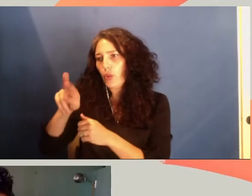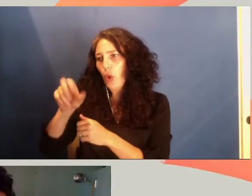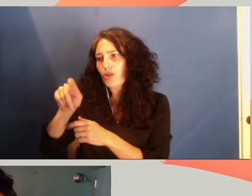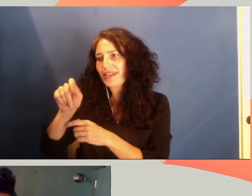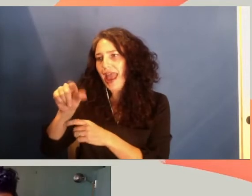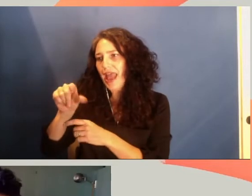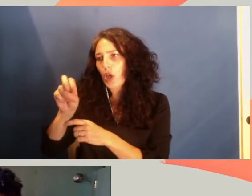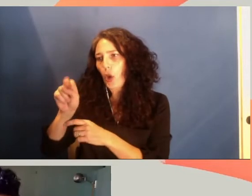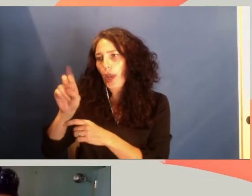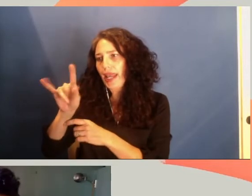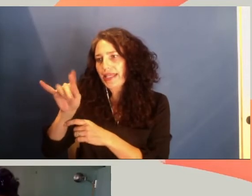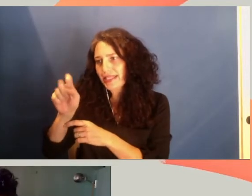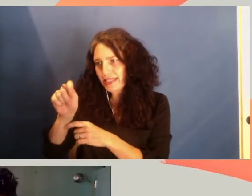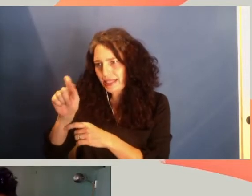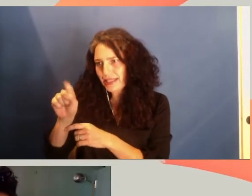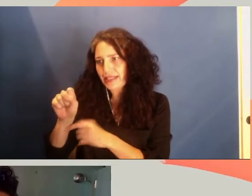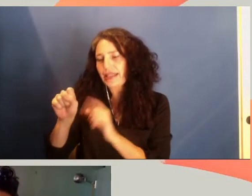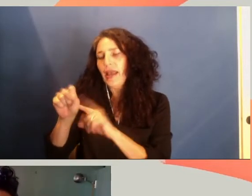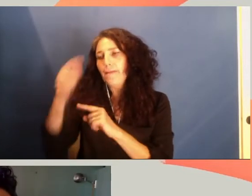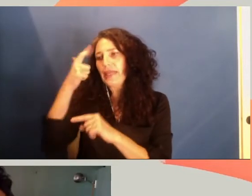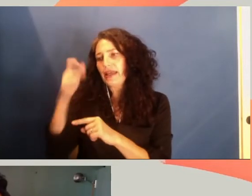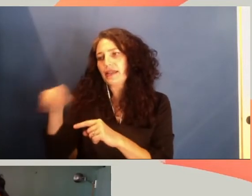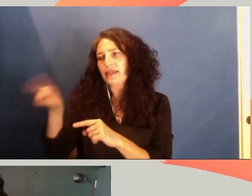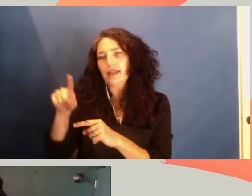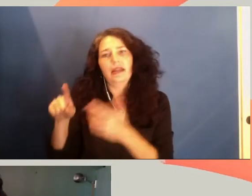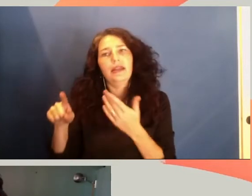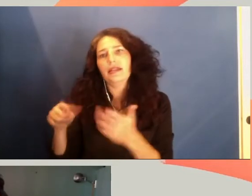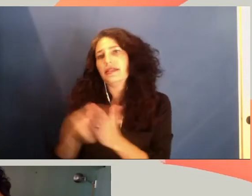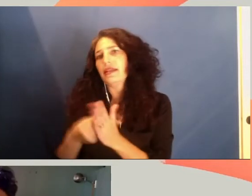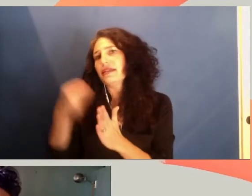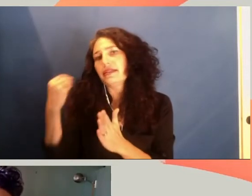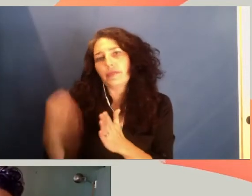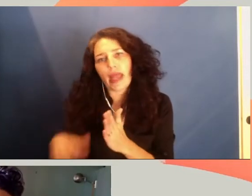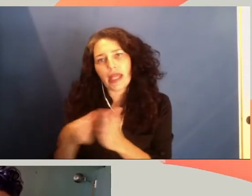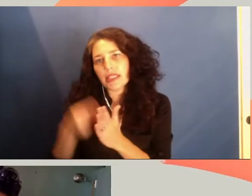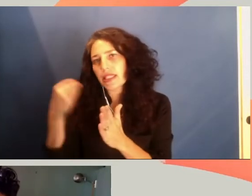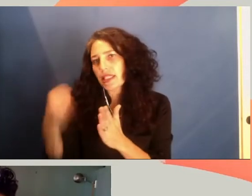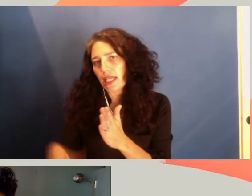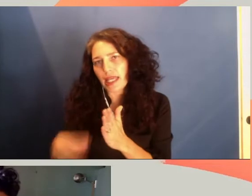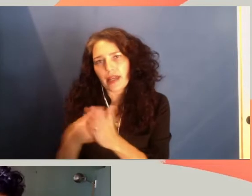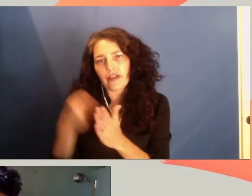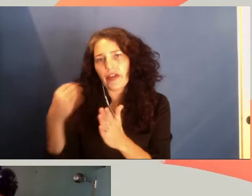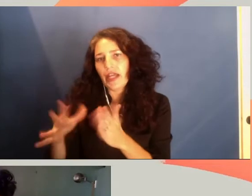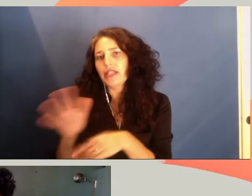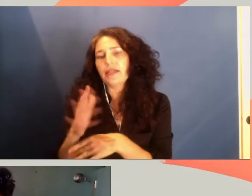we've talked a lot about that this week, some of us are laughed out of rooms